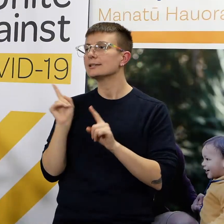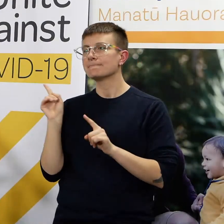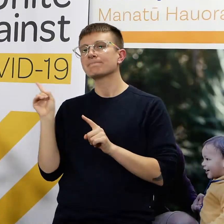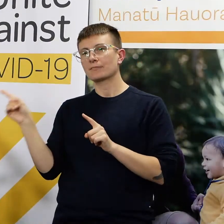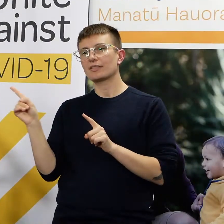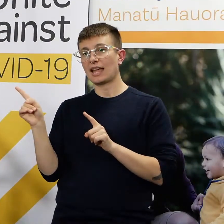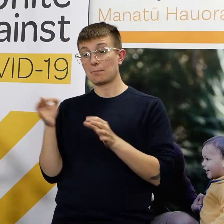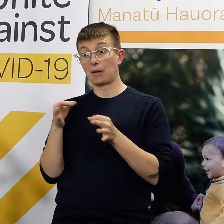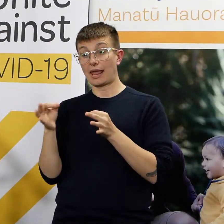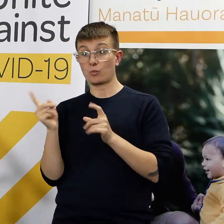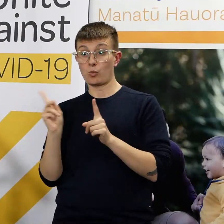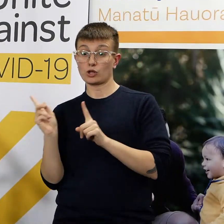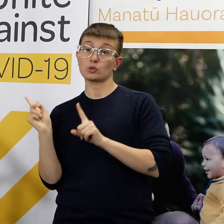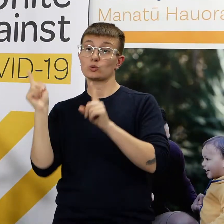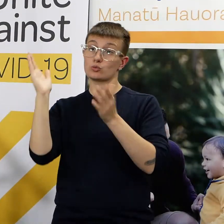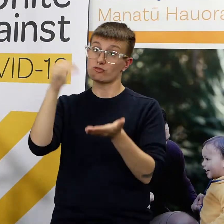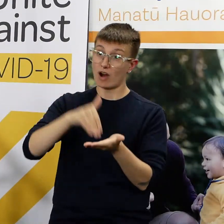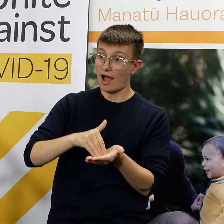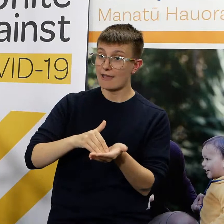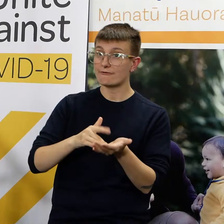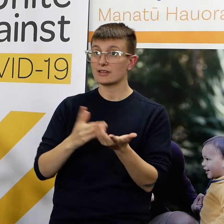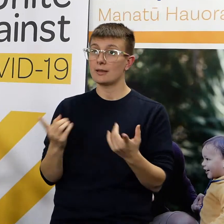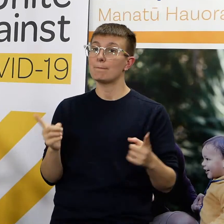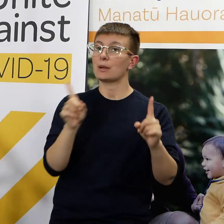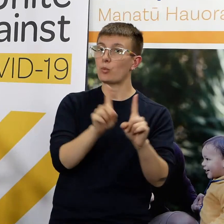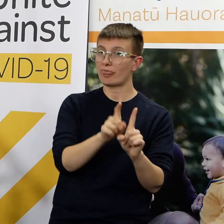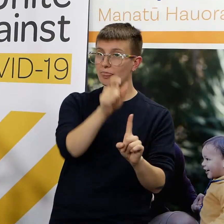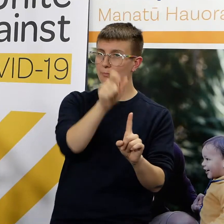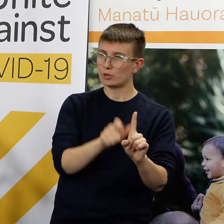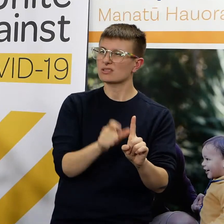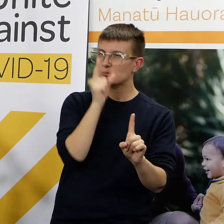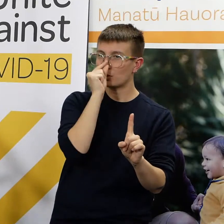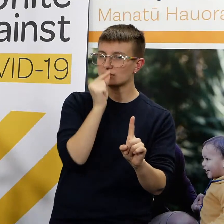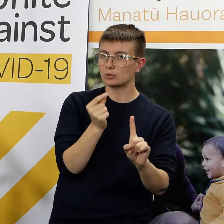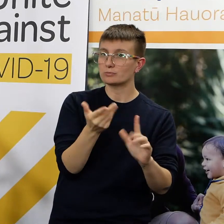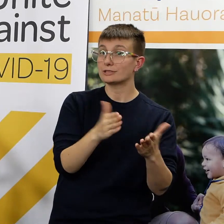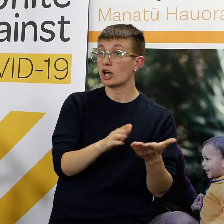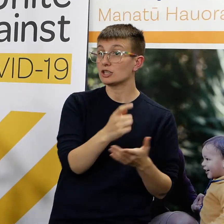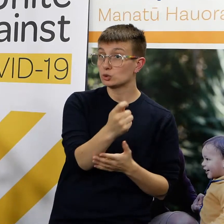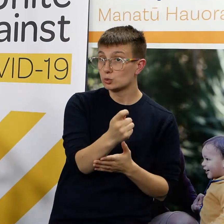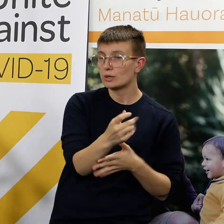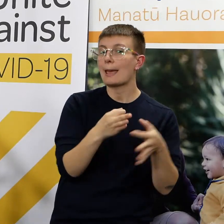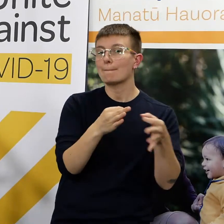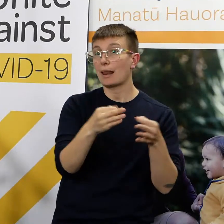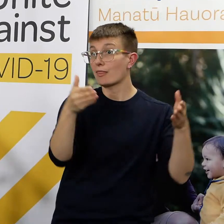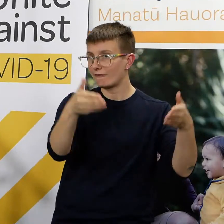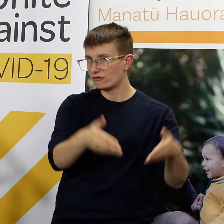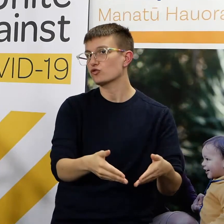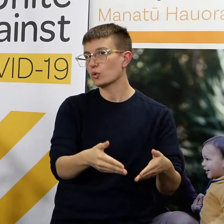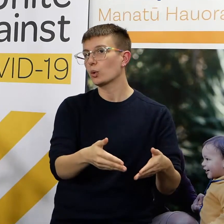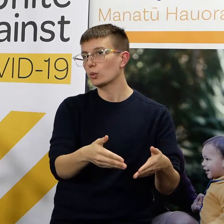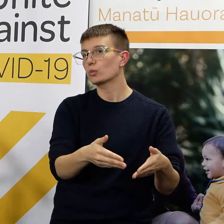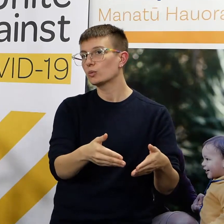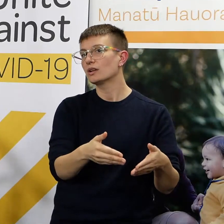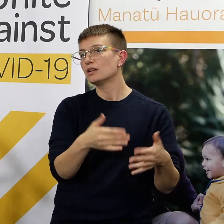So after their full 14 day period had finished now they will be restarting that 14 day period in managed isolation.